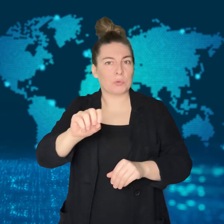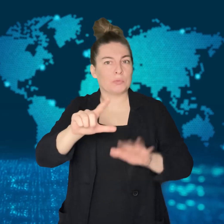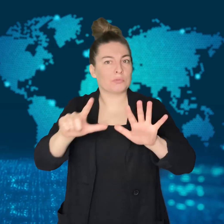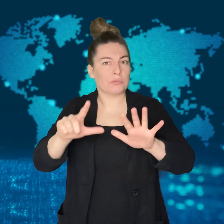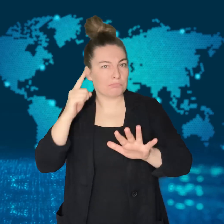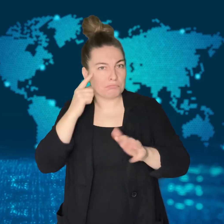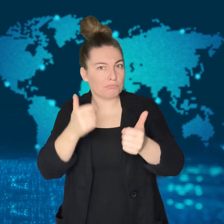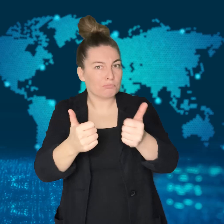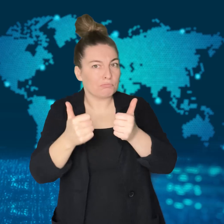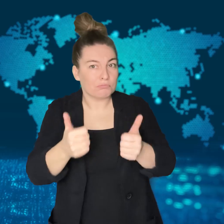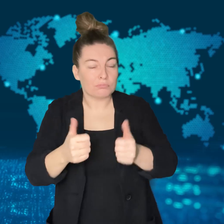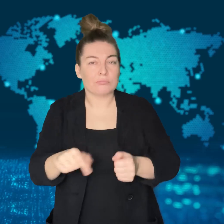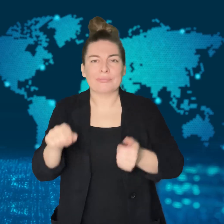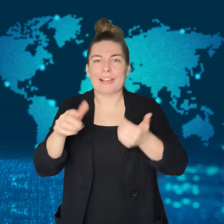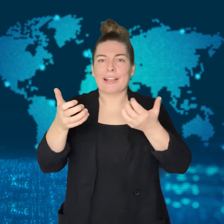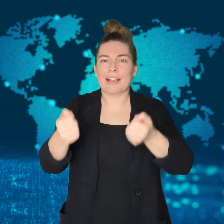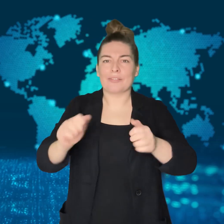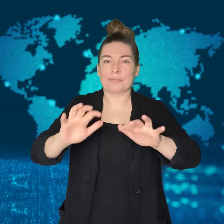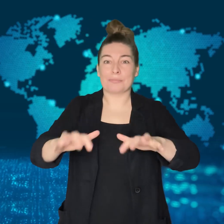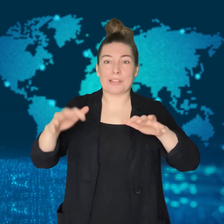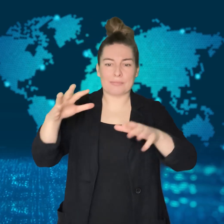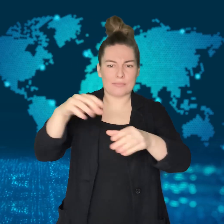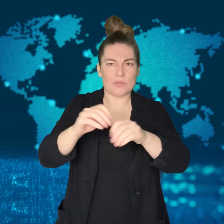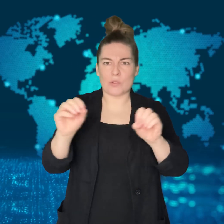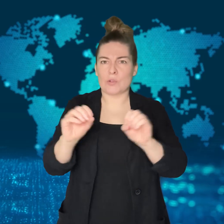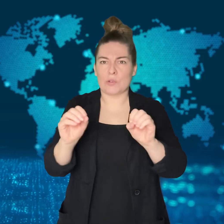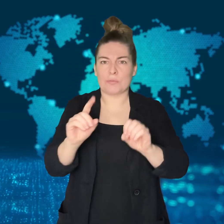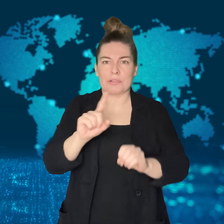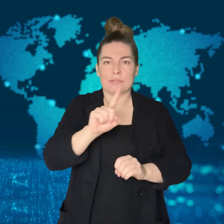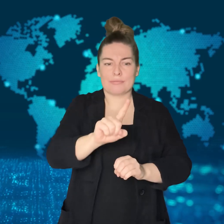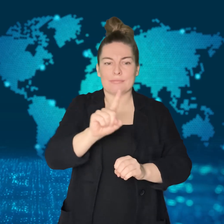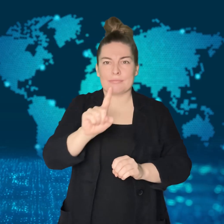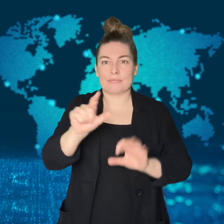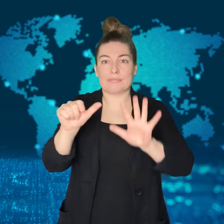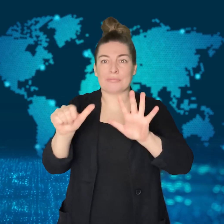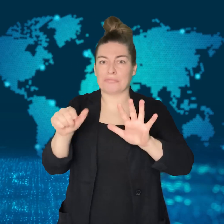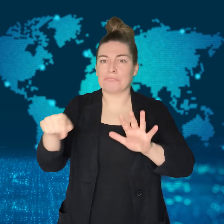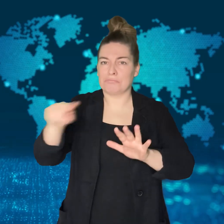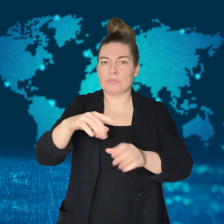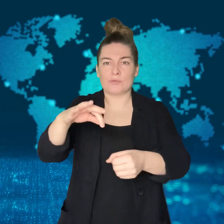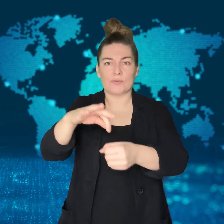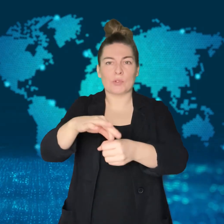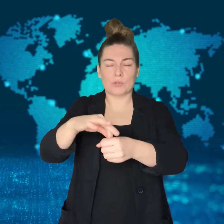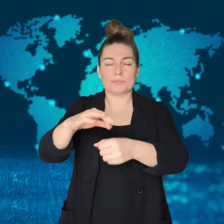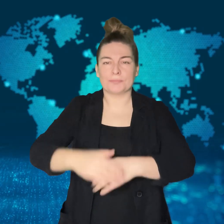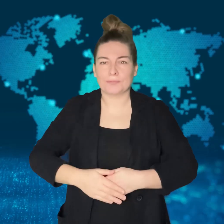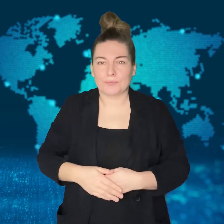He needed at least 396 to stay in power.